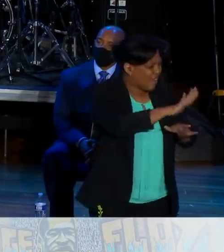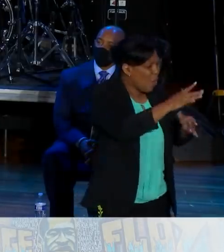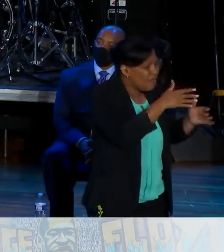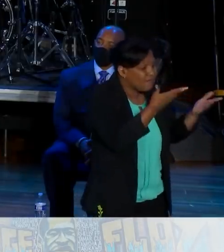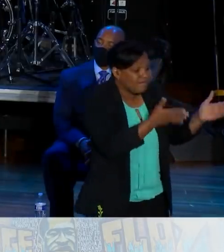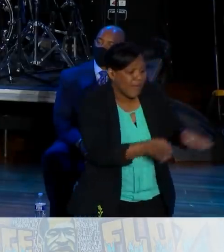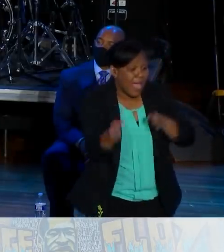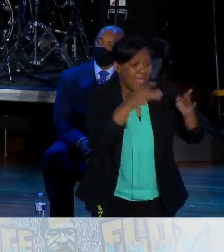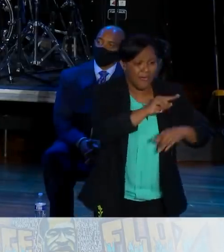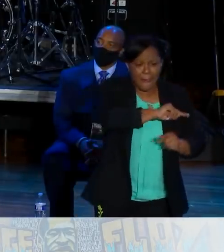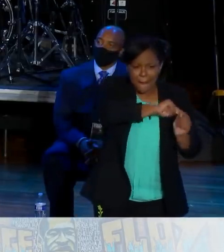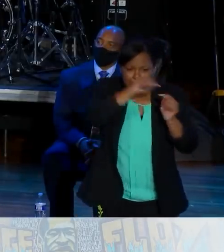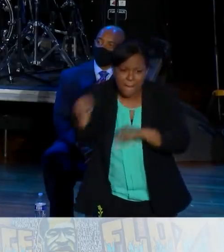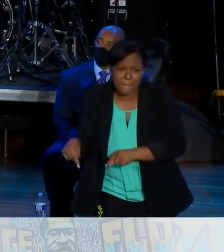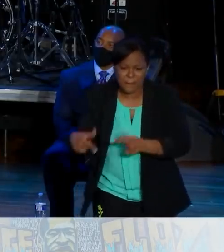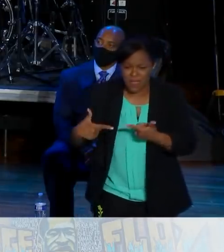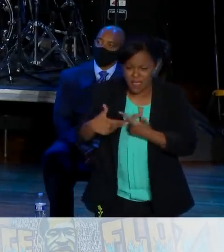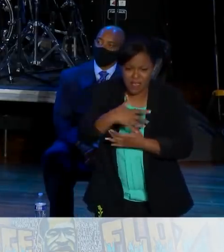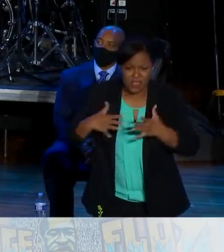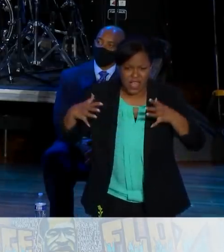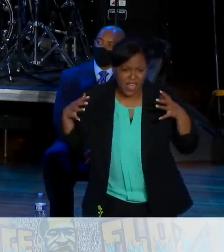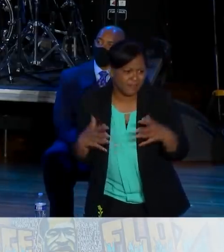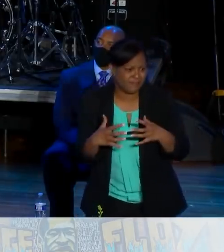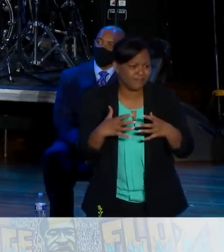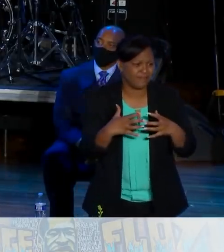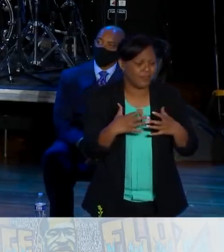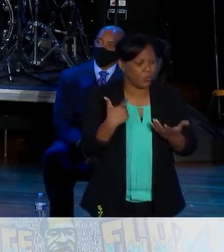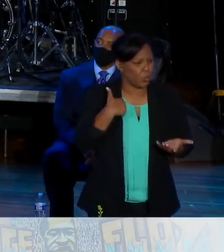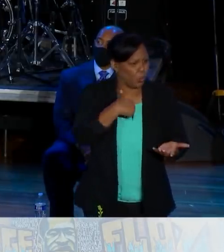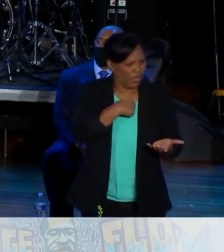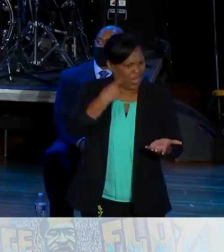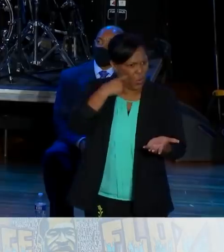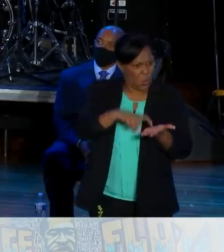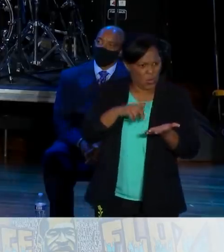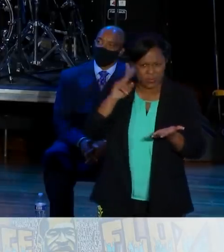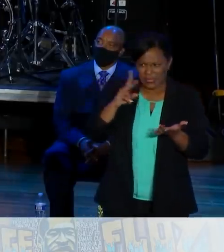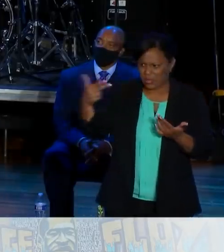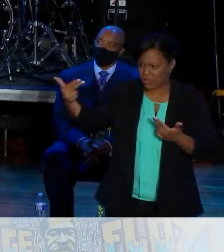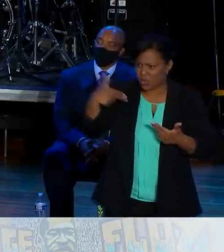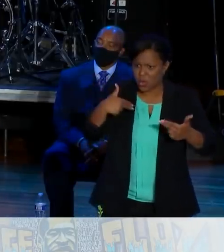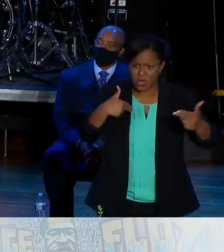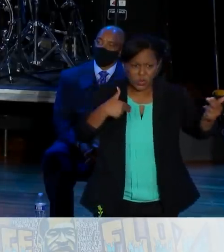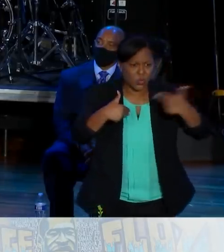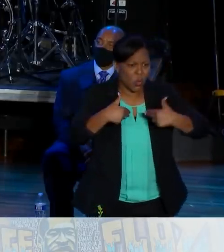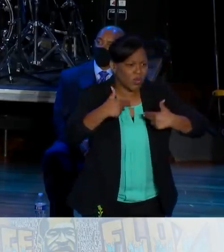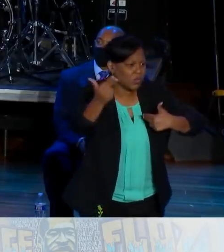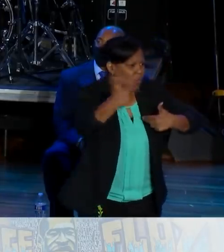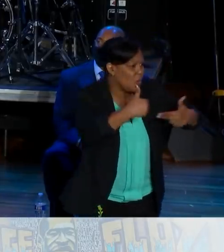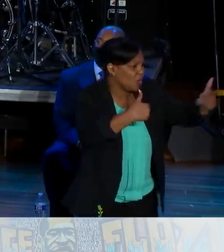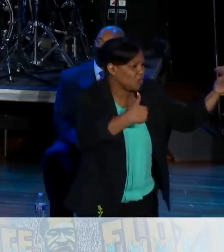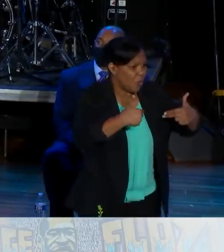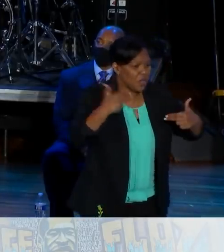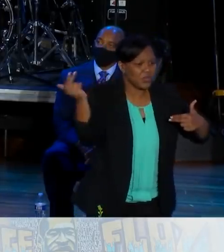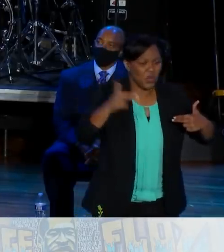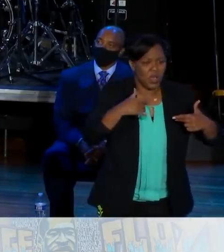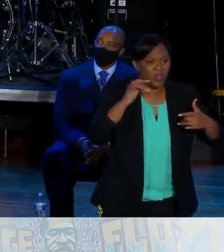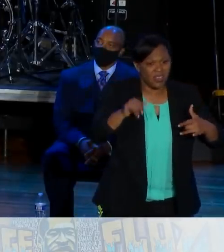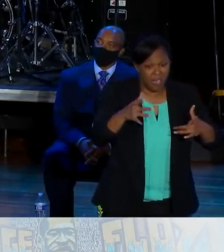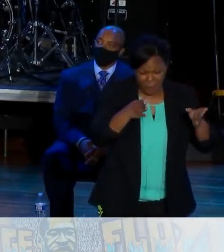ROBERT SMITH SAID DON'T WORRY ABOUT THE FUNERAL COSTS. PEOPLE ACROSS ECONOMIC AND RACIAL LINES STARTED CALLING